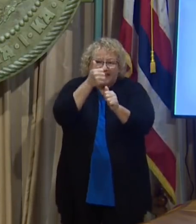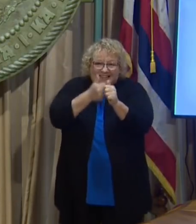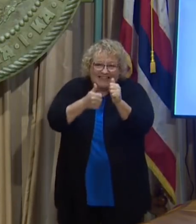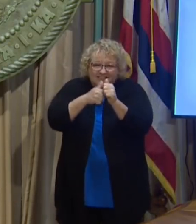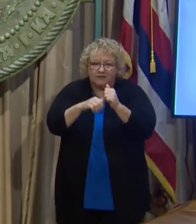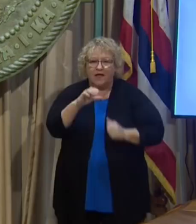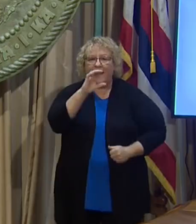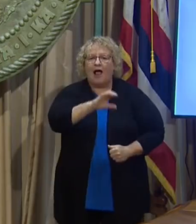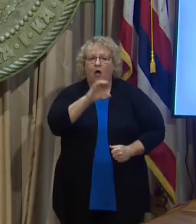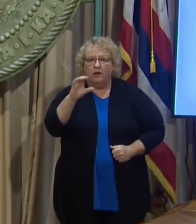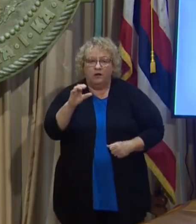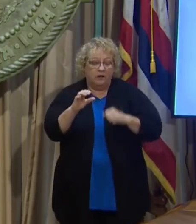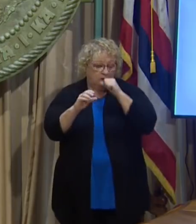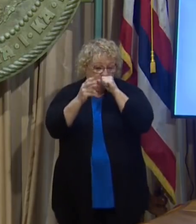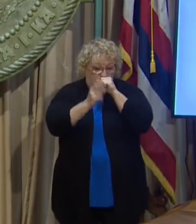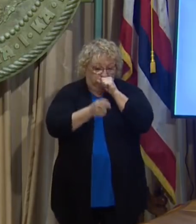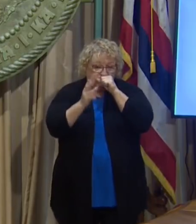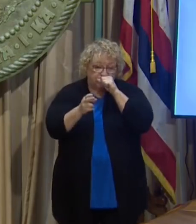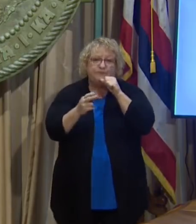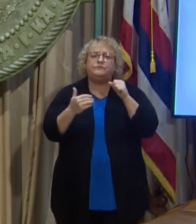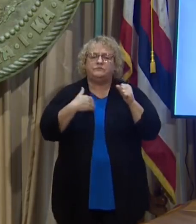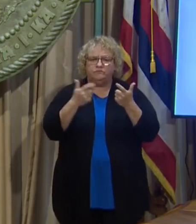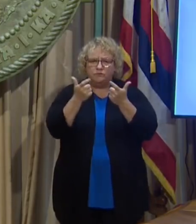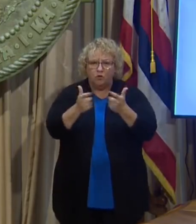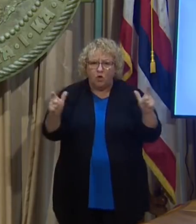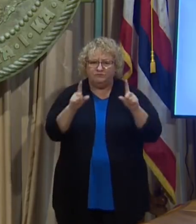THIS CHART SHOWS THE NUMBER OF TESTS DONE FOR COUNTY.